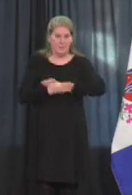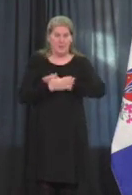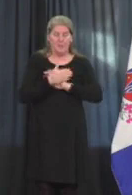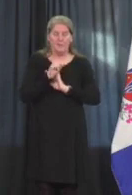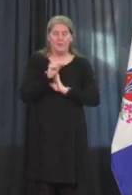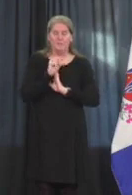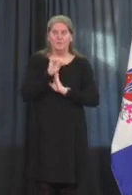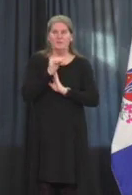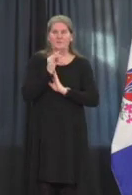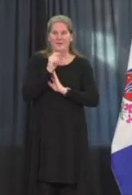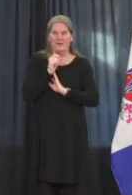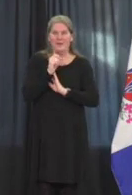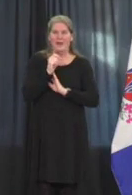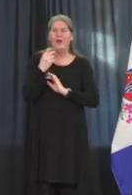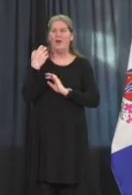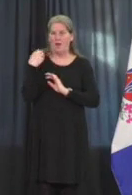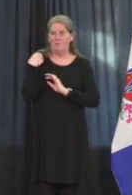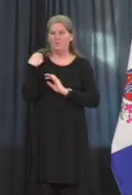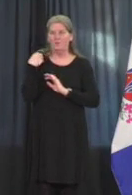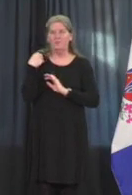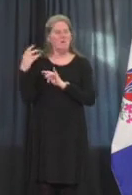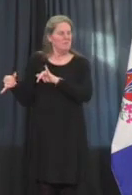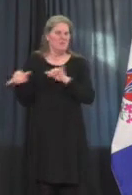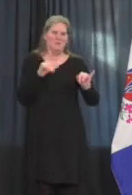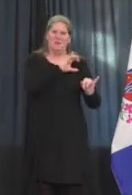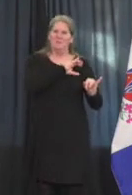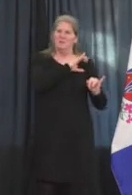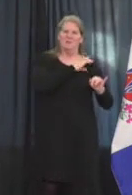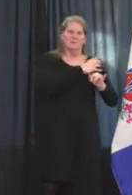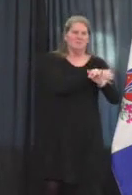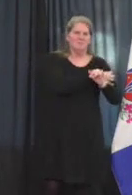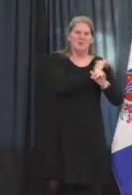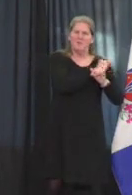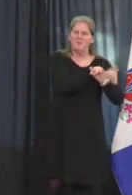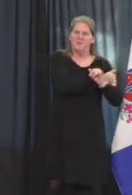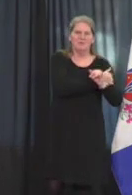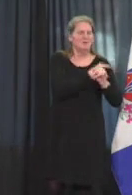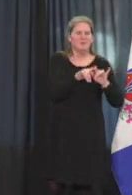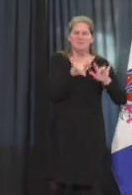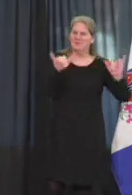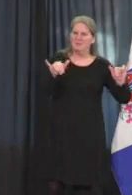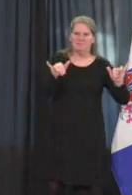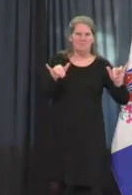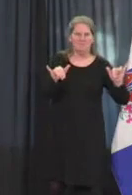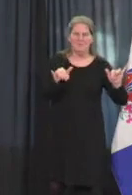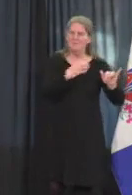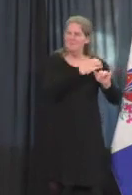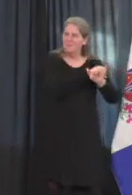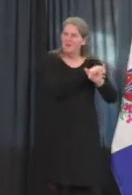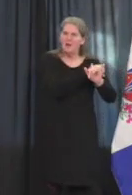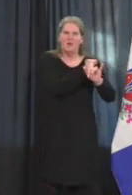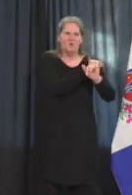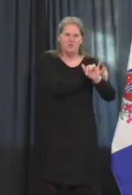WILL HAVE ALL OF THE POWERS OF A PEACE OFFICER. SO THERE WON'T BE ANY DISTINCTION. THEY WILL HAVE ALL OF THE POWERS